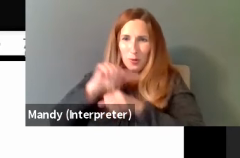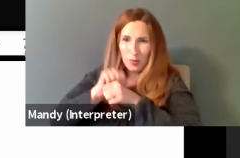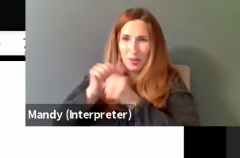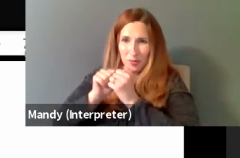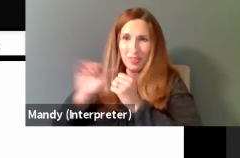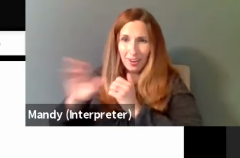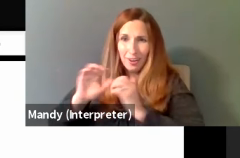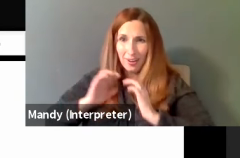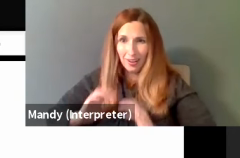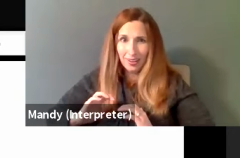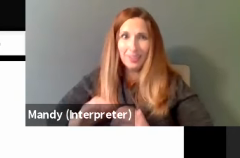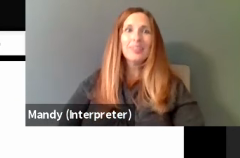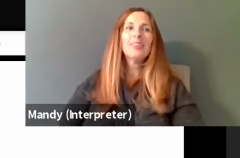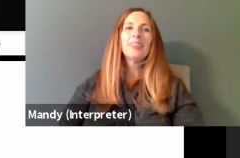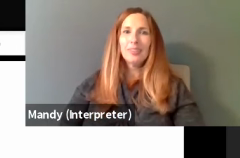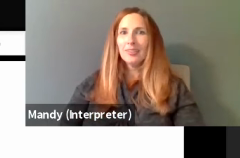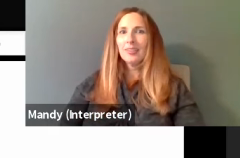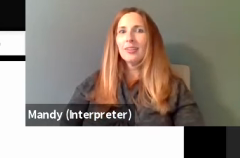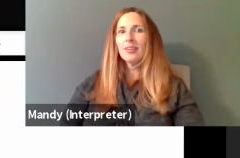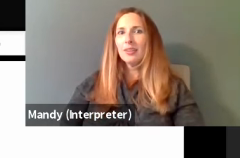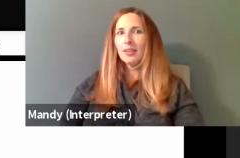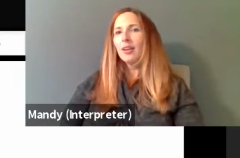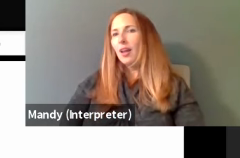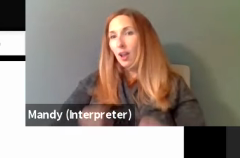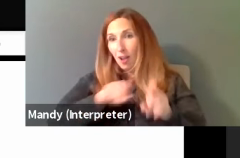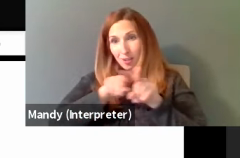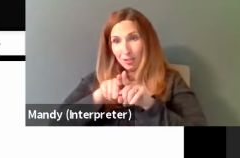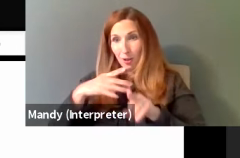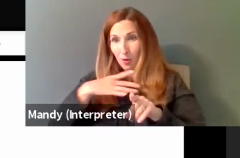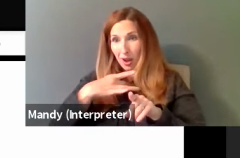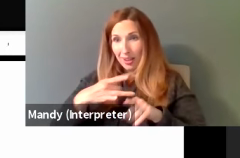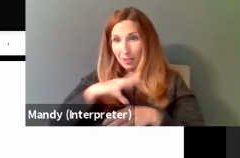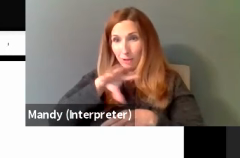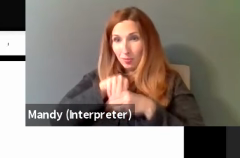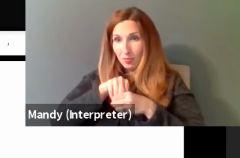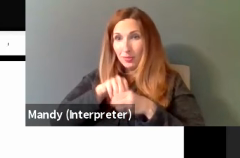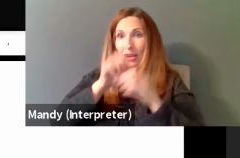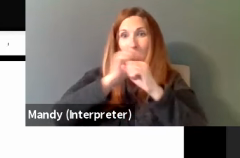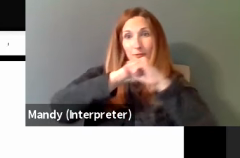And I like to include a vision statement and a mission statement into there.